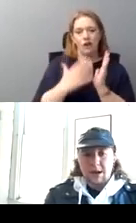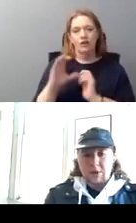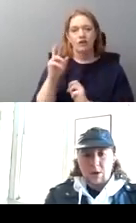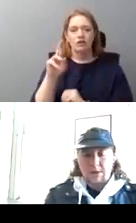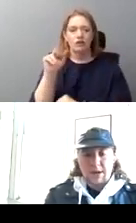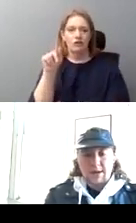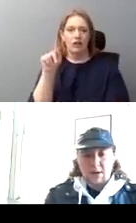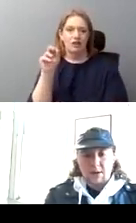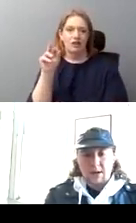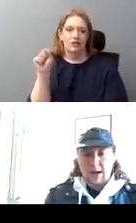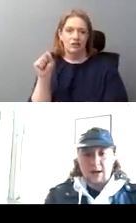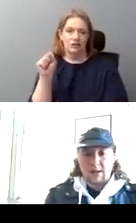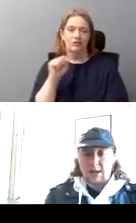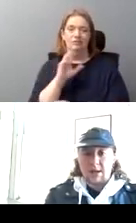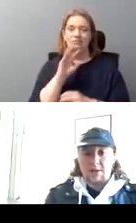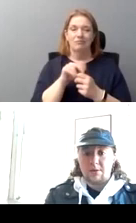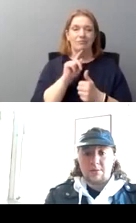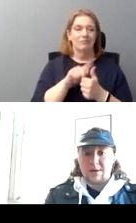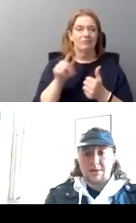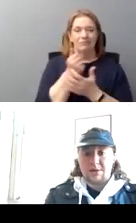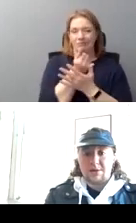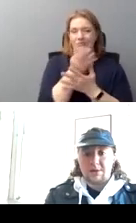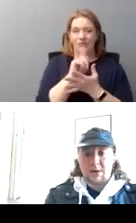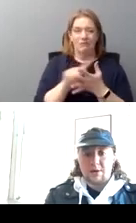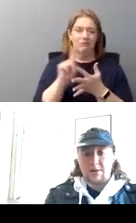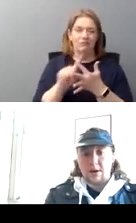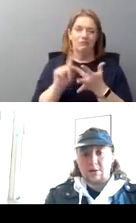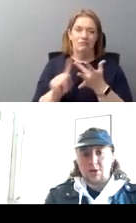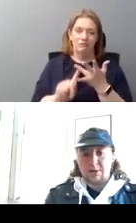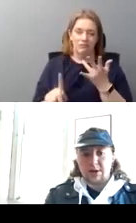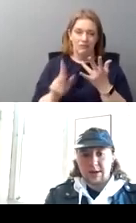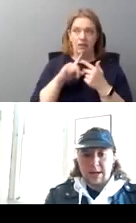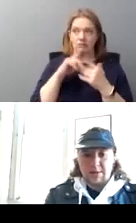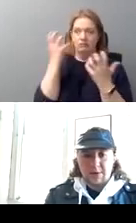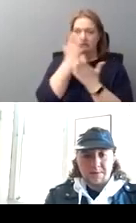as well as Mike Kelley, Anicka Yi, amazing artists as well, and Tony Matelli, to name a few.